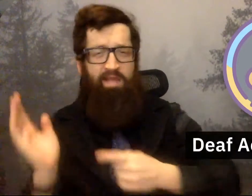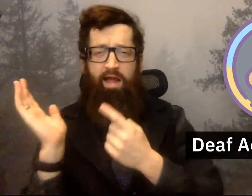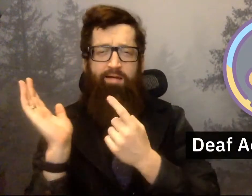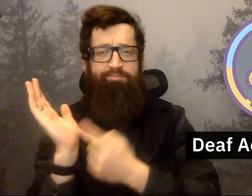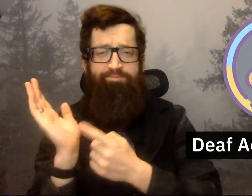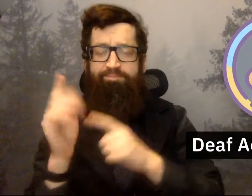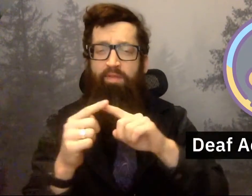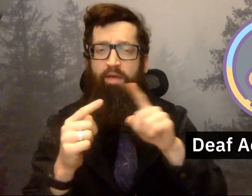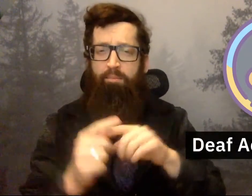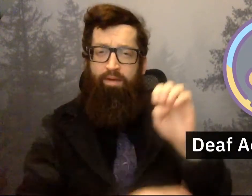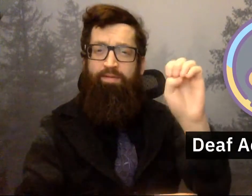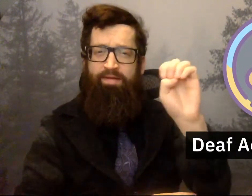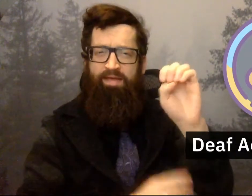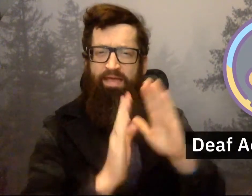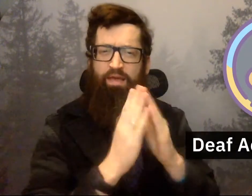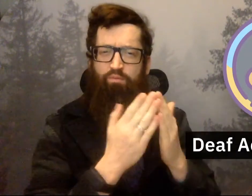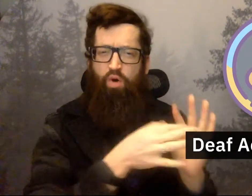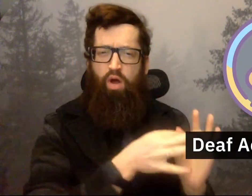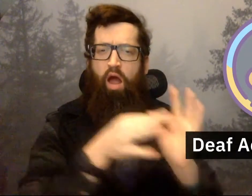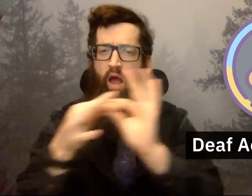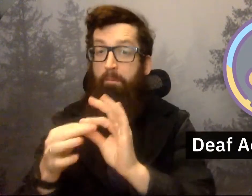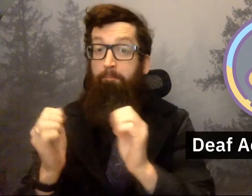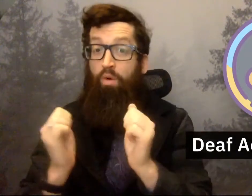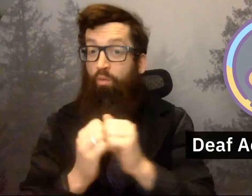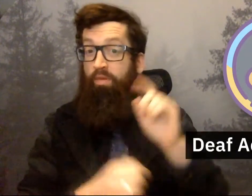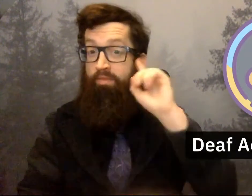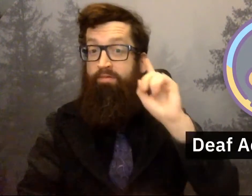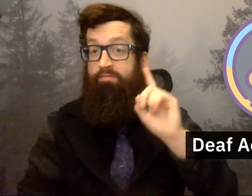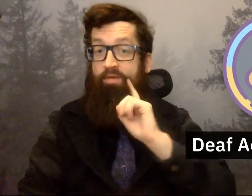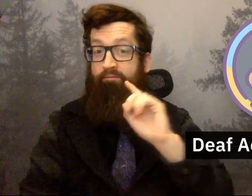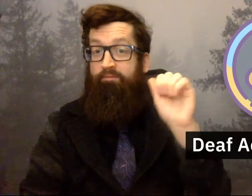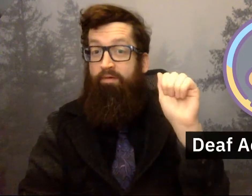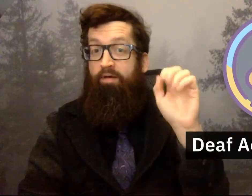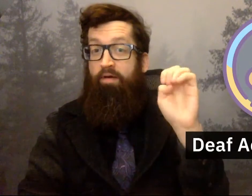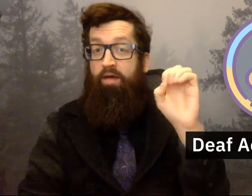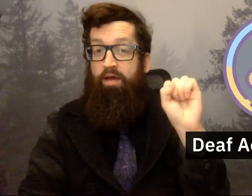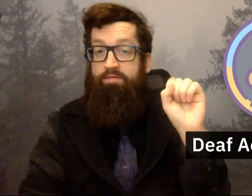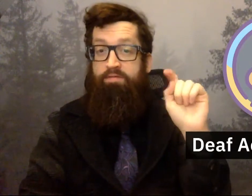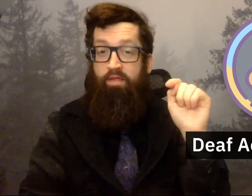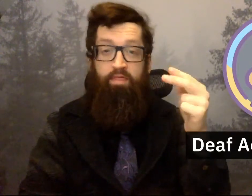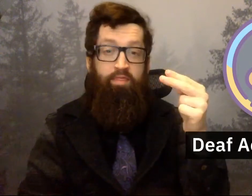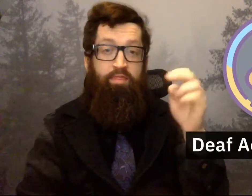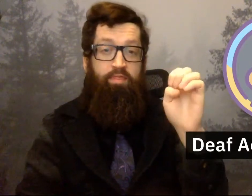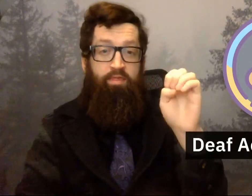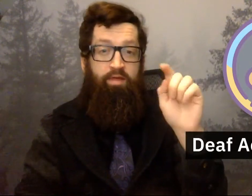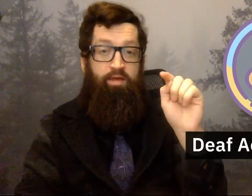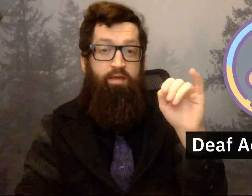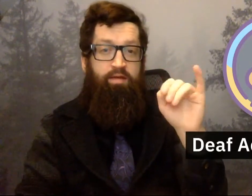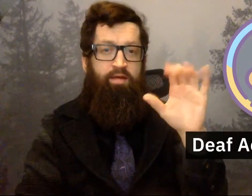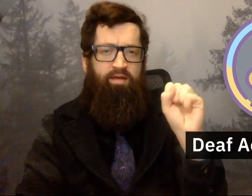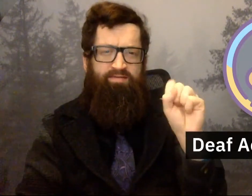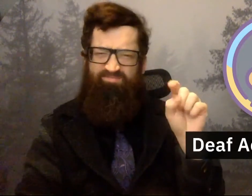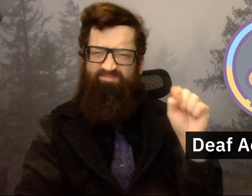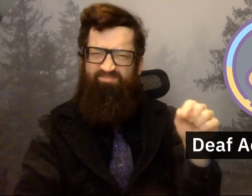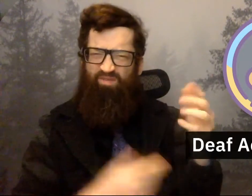In this part of the presentation I'll be talking about designing e-books with deaf aesthetics in mind.